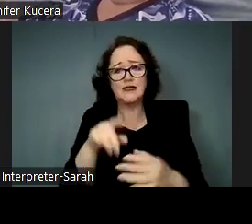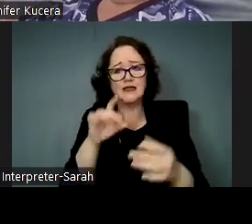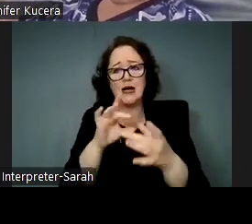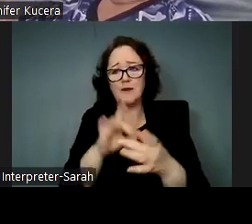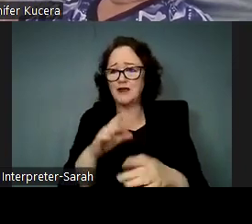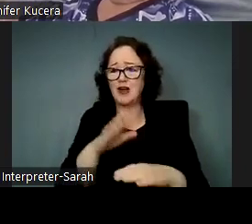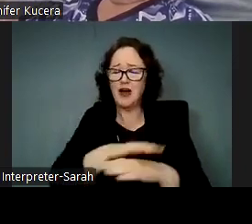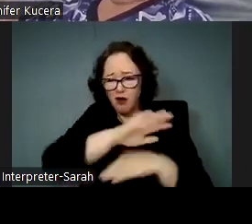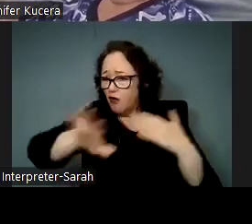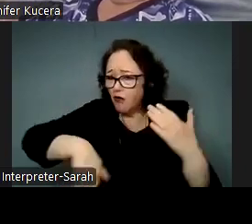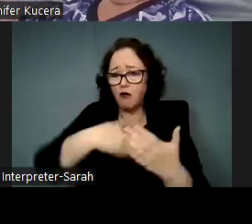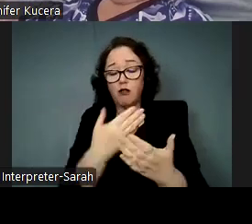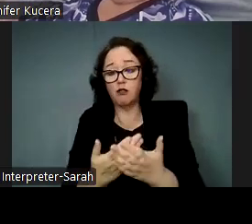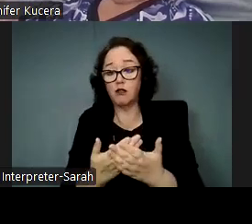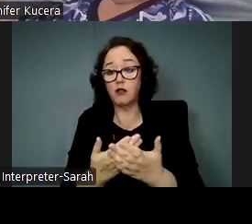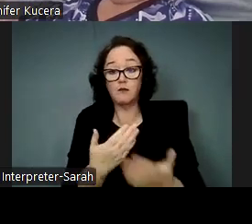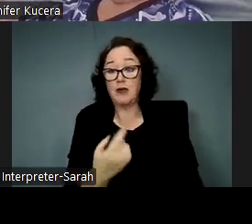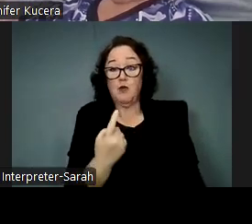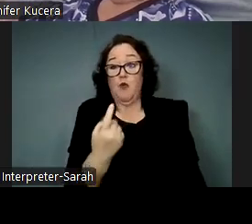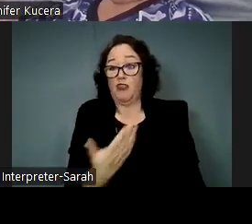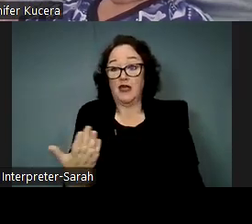just be one thing that you don't like about your services that